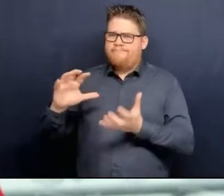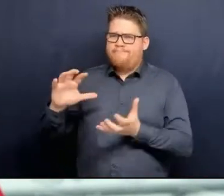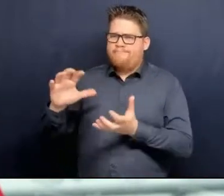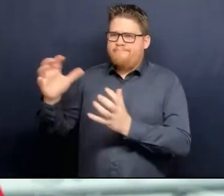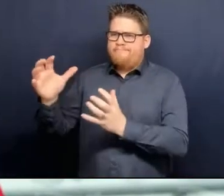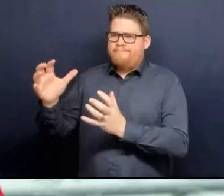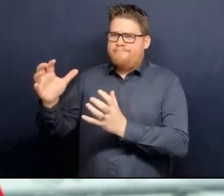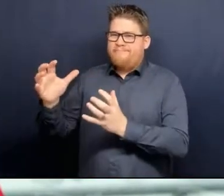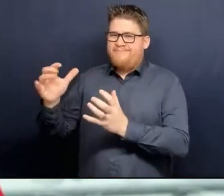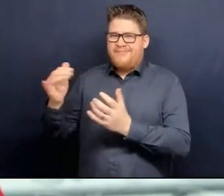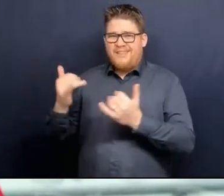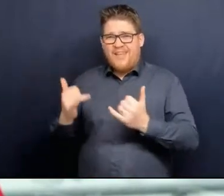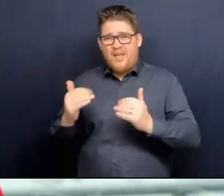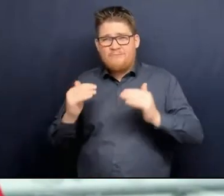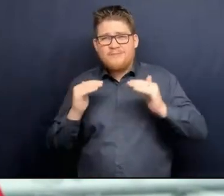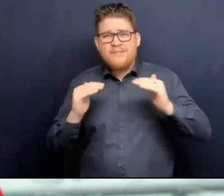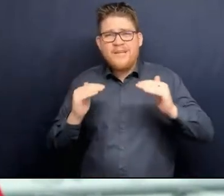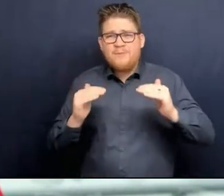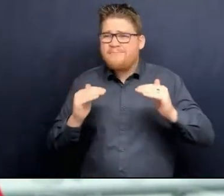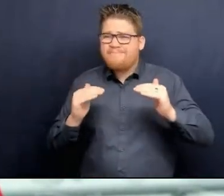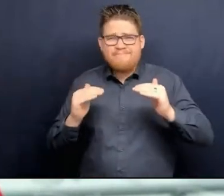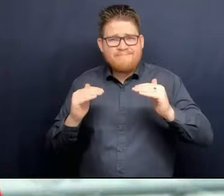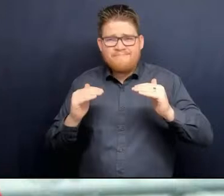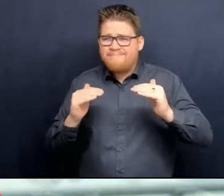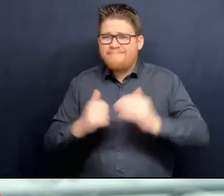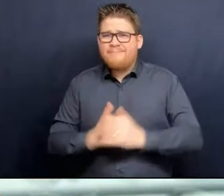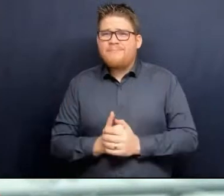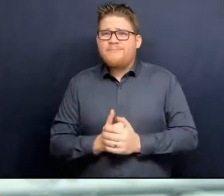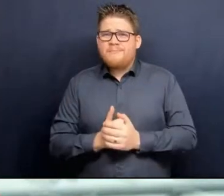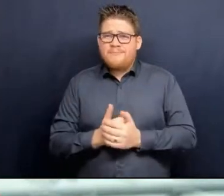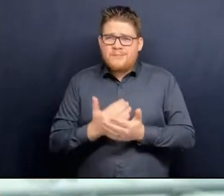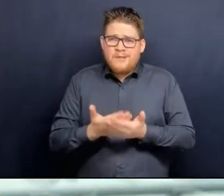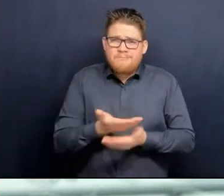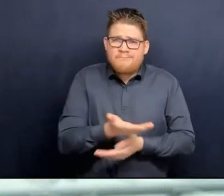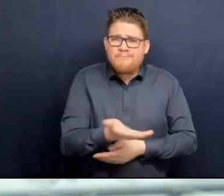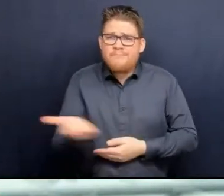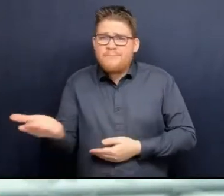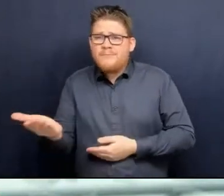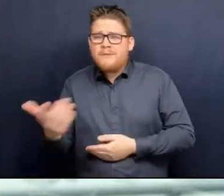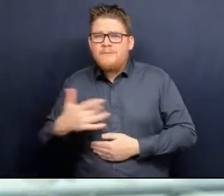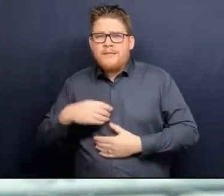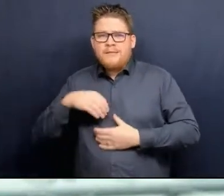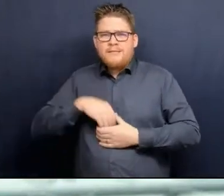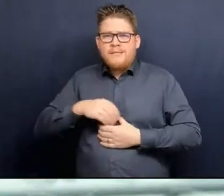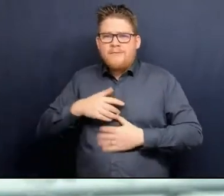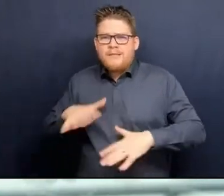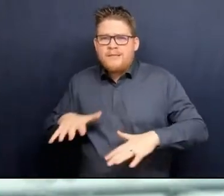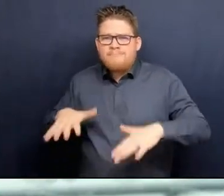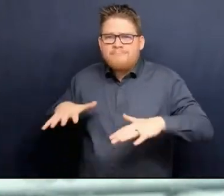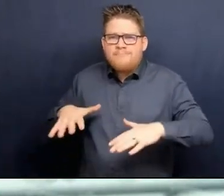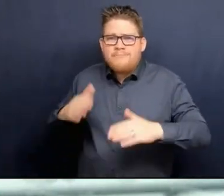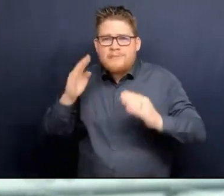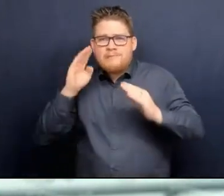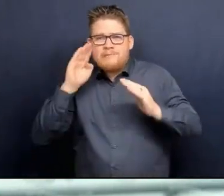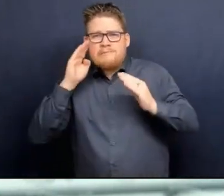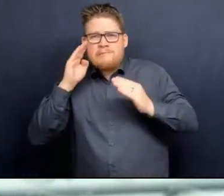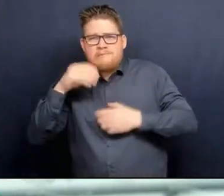people that can be provoking anxiety and fear. And